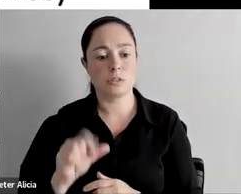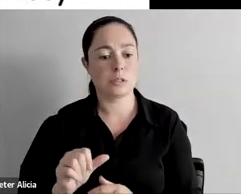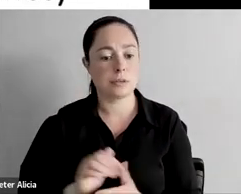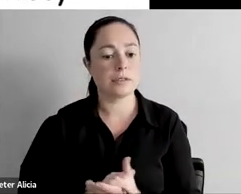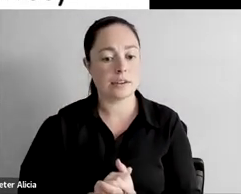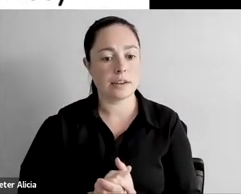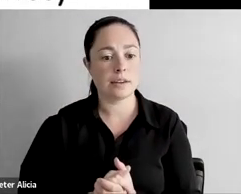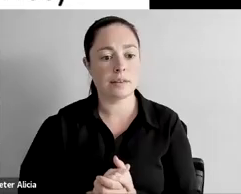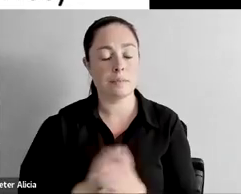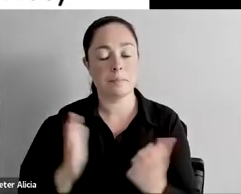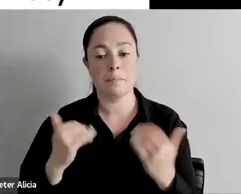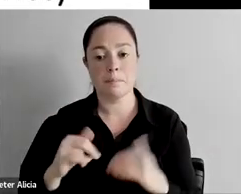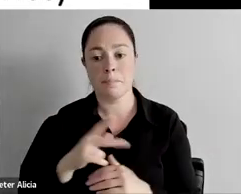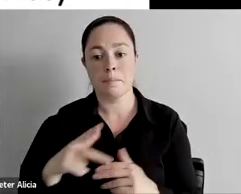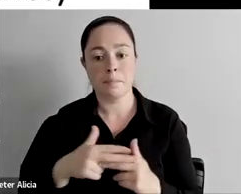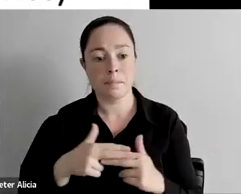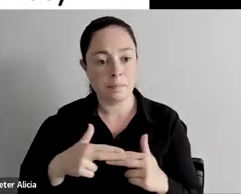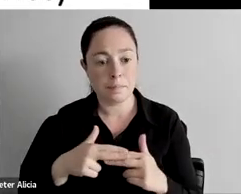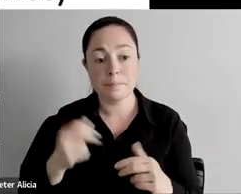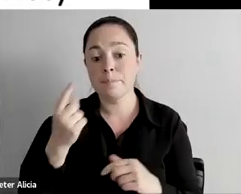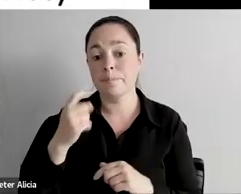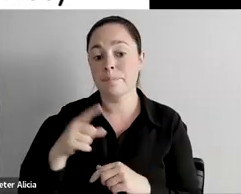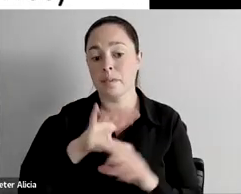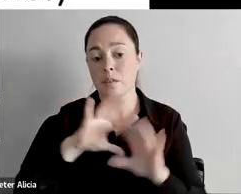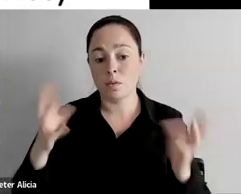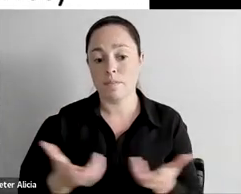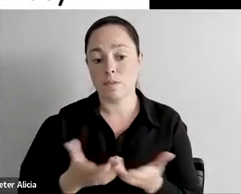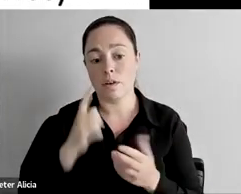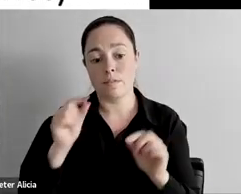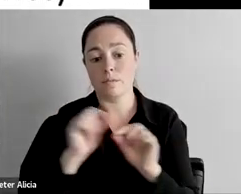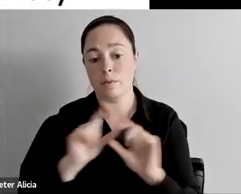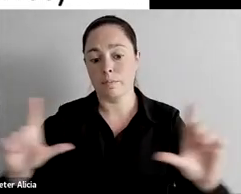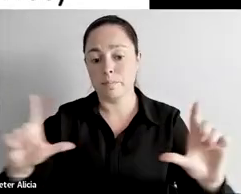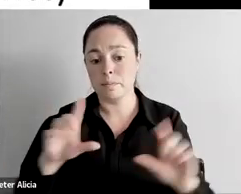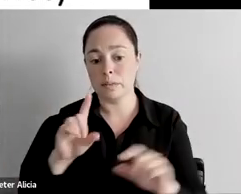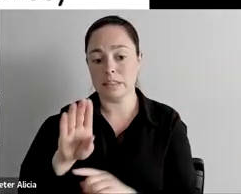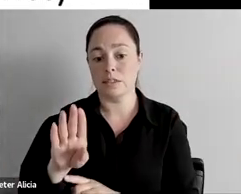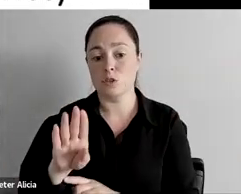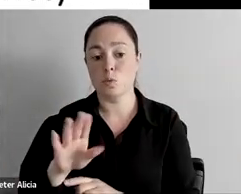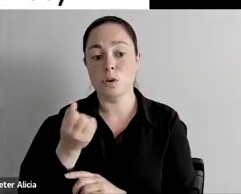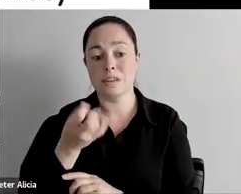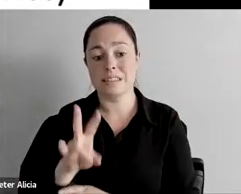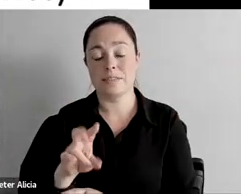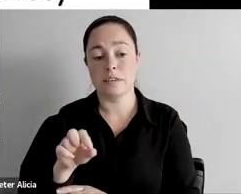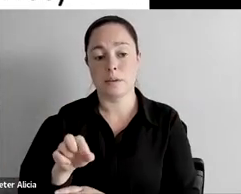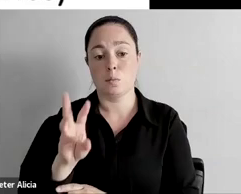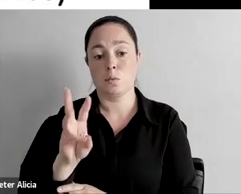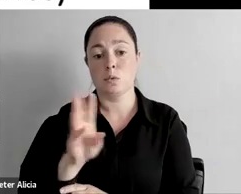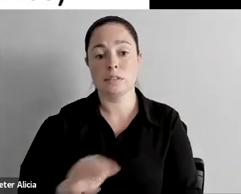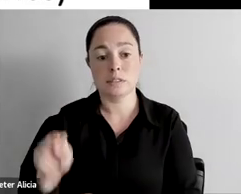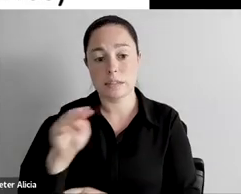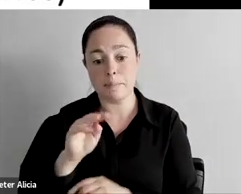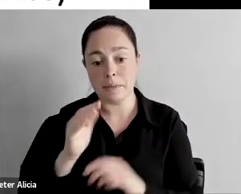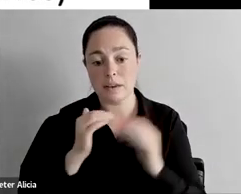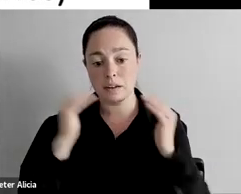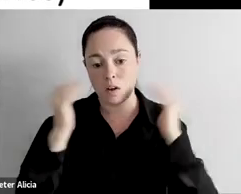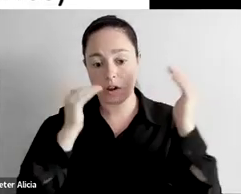So overall, in our dashboard, we find an estimate that 17.6 million adults need LTSS in the United